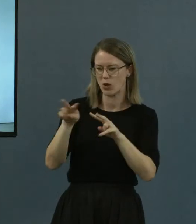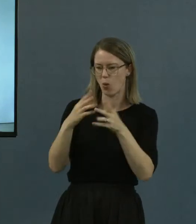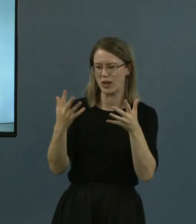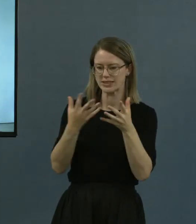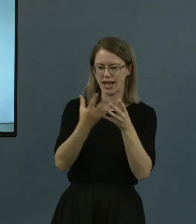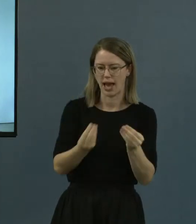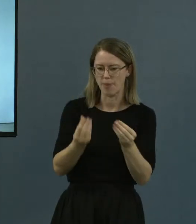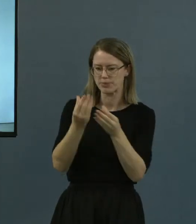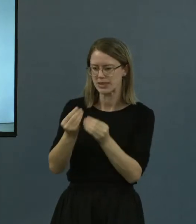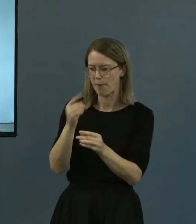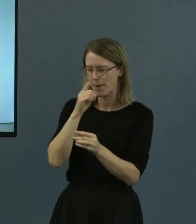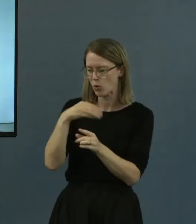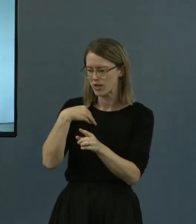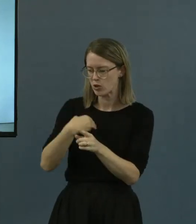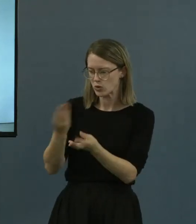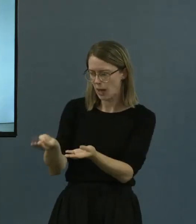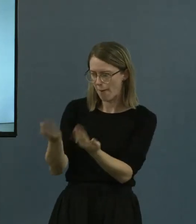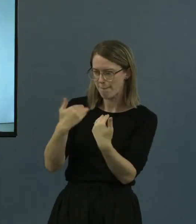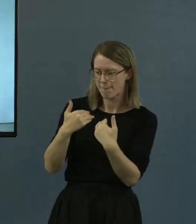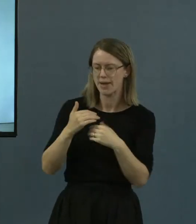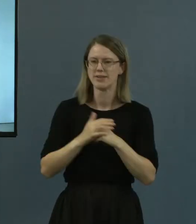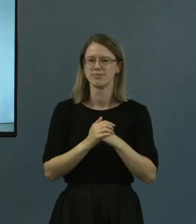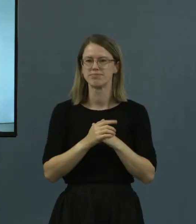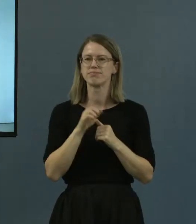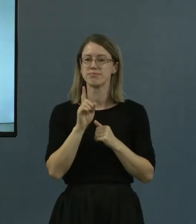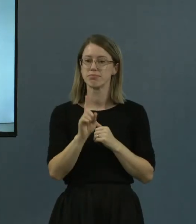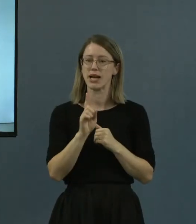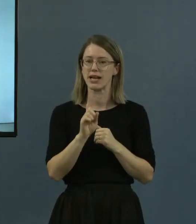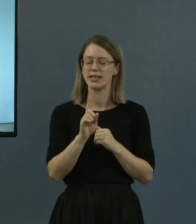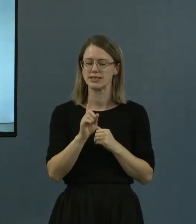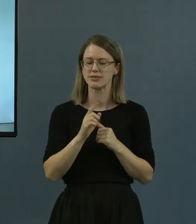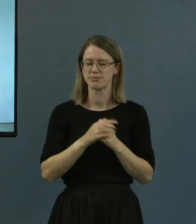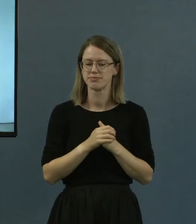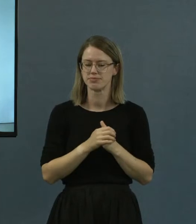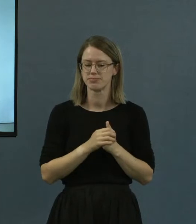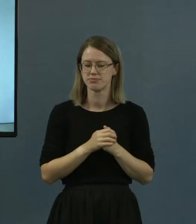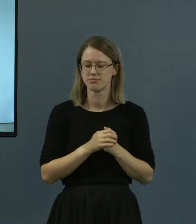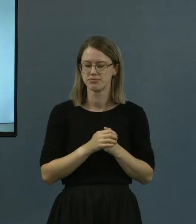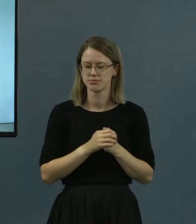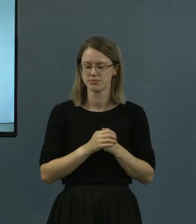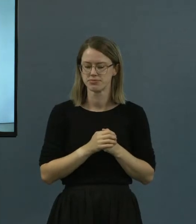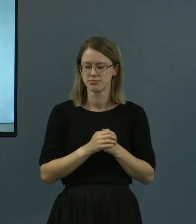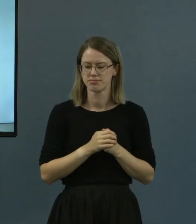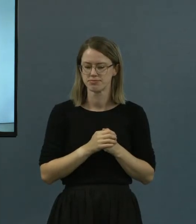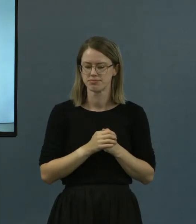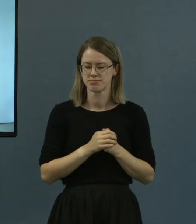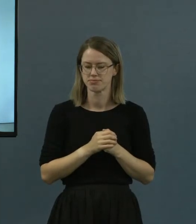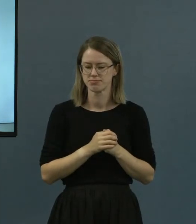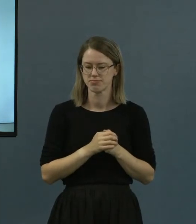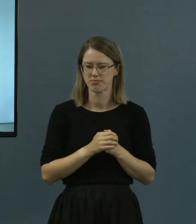dashboards so we can see where the numbers are at the moment. But I think it's fair to say that there has been less